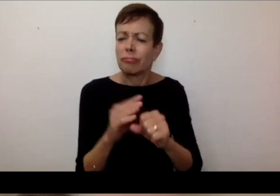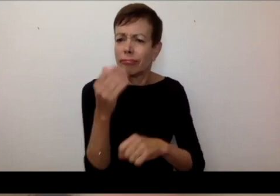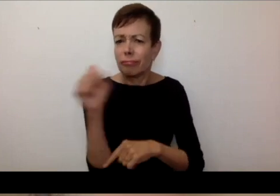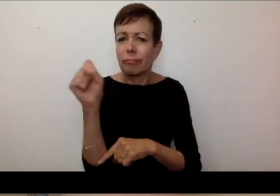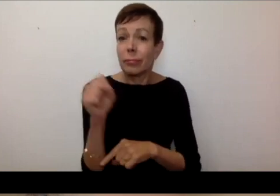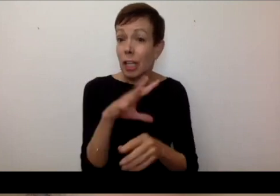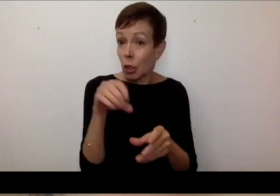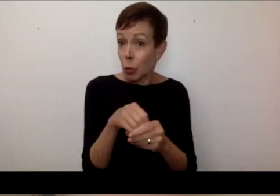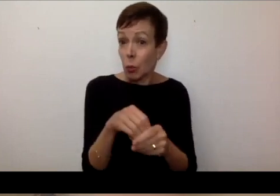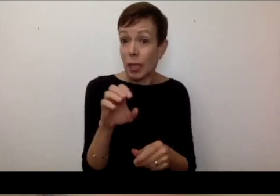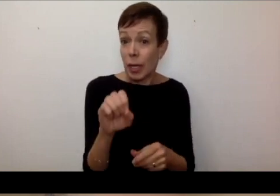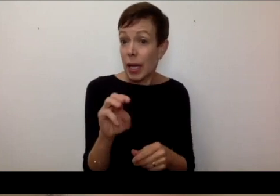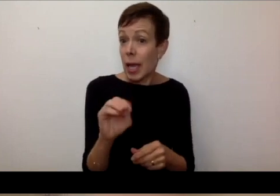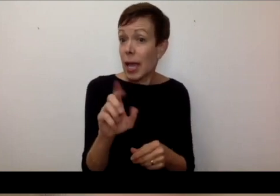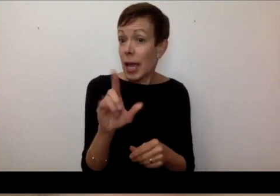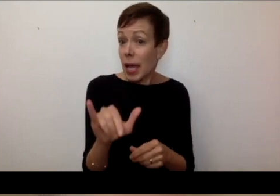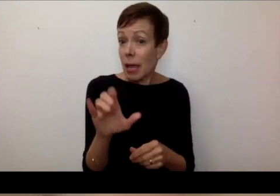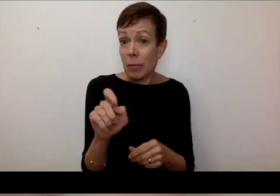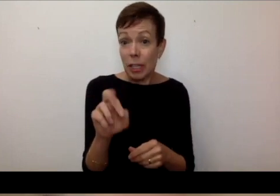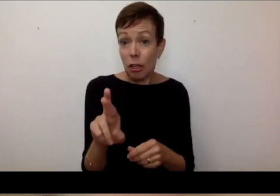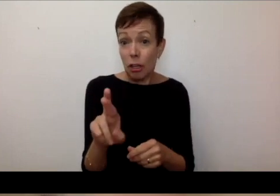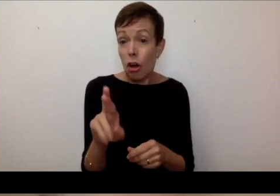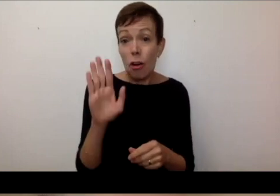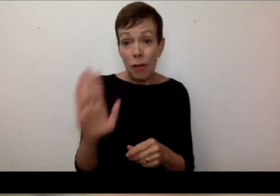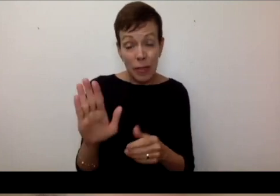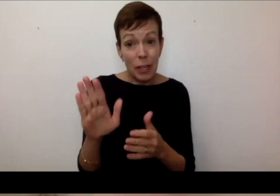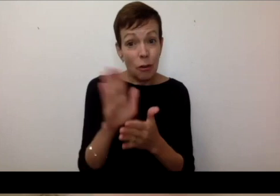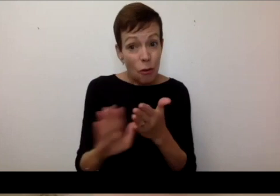university of art and design and at the ontario college of art and design